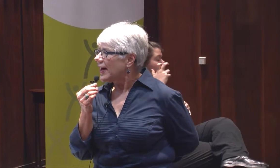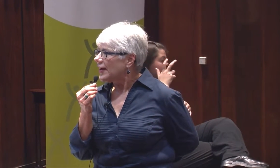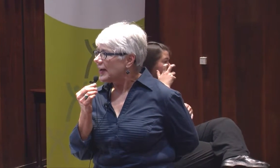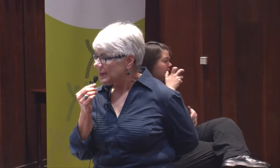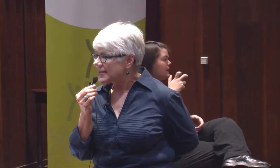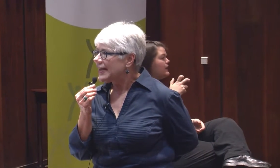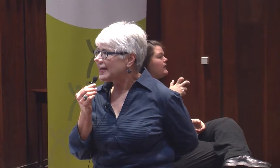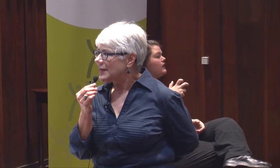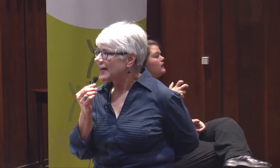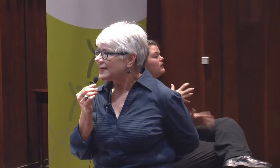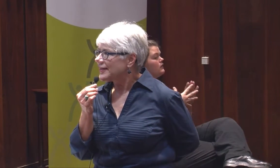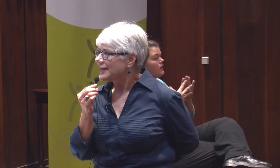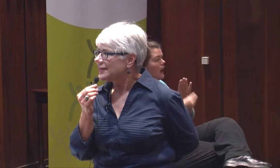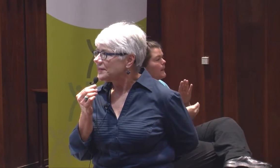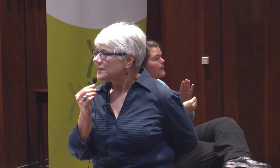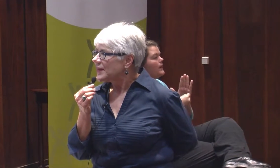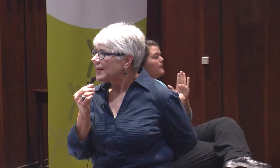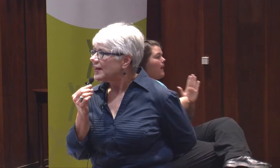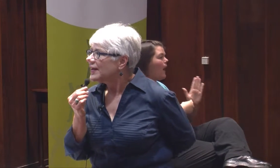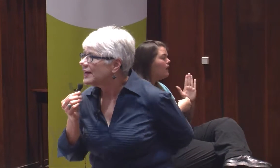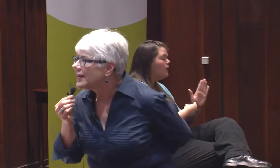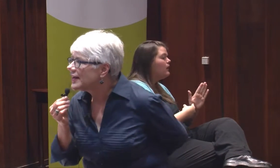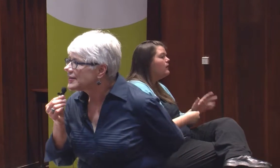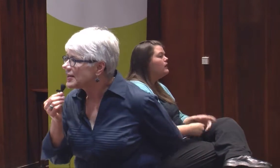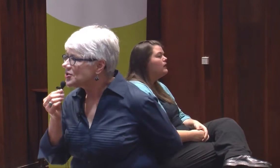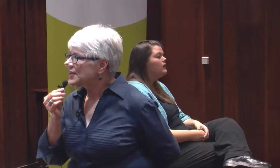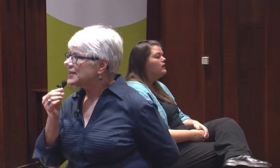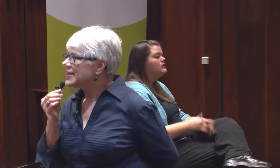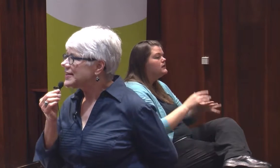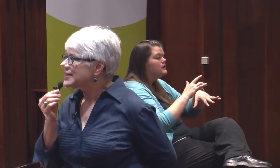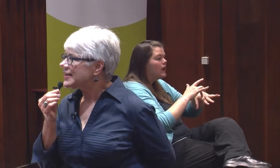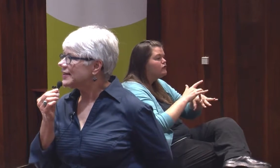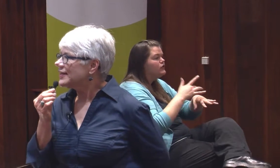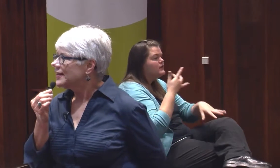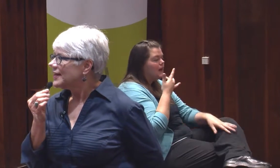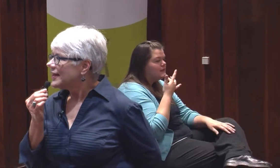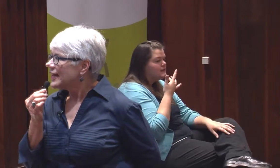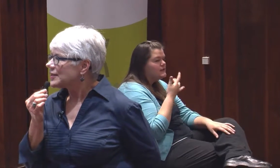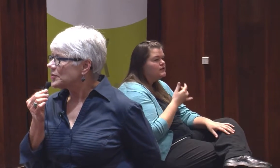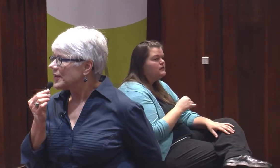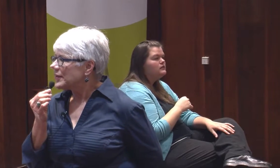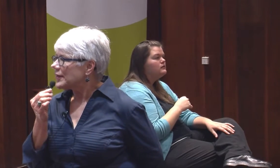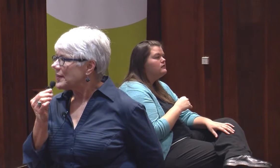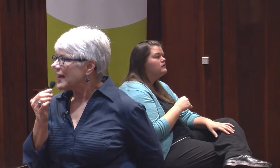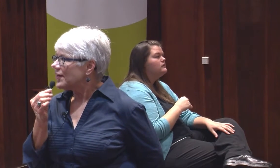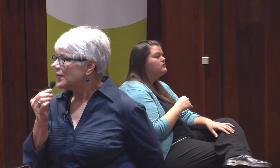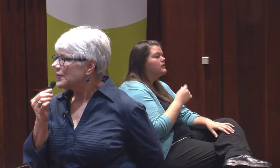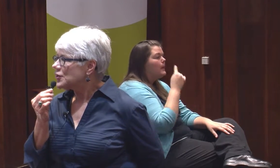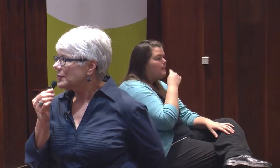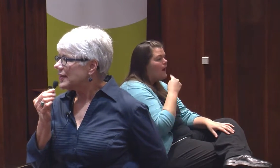imitating, modeling, touching, tasting, exploring with their mouths, jumping,